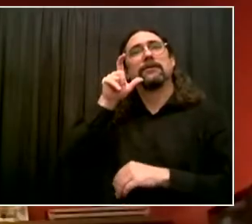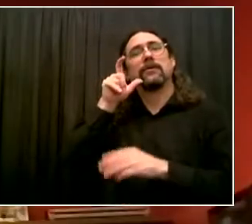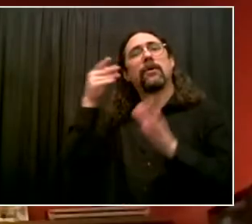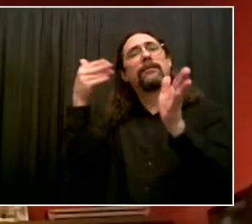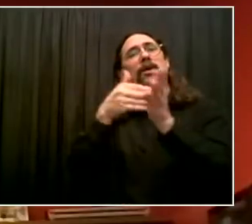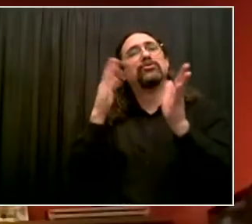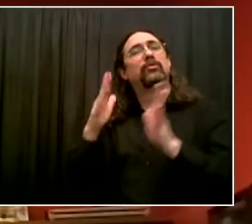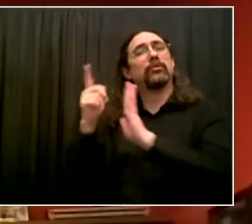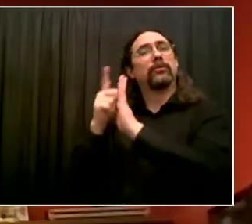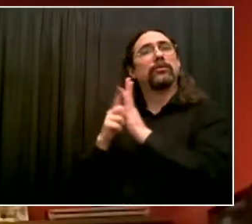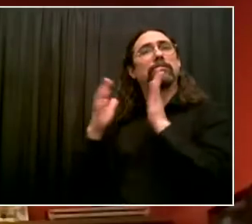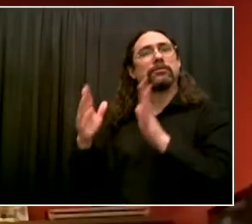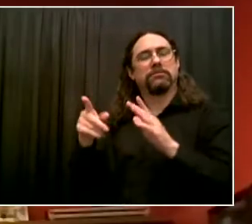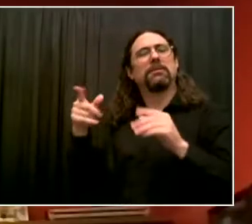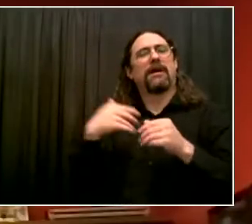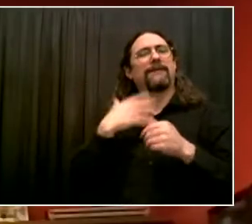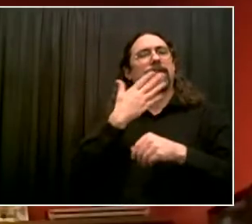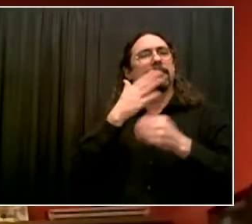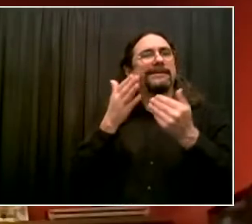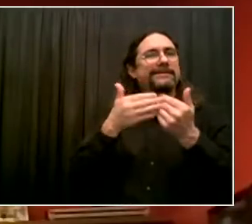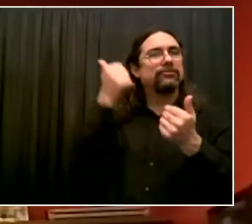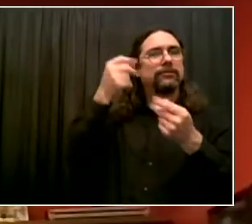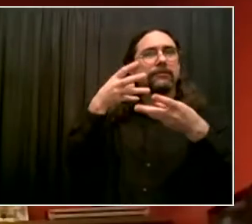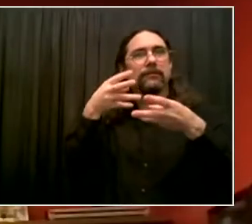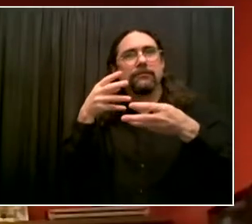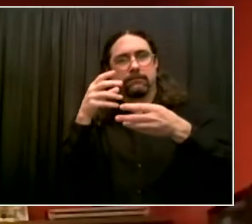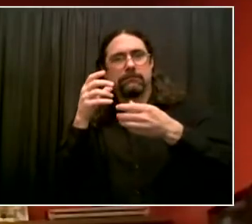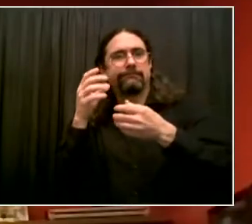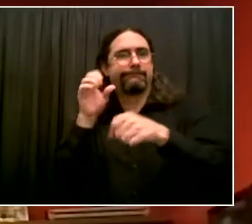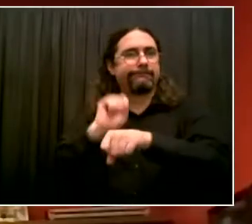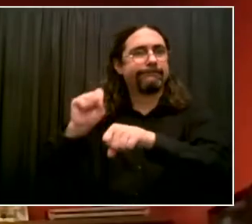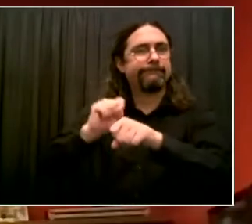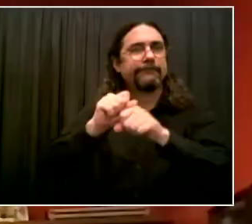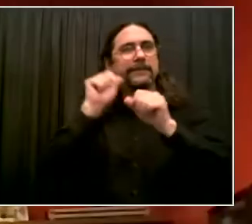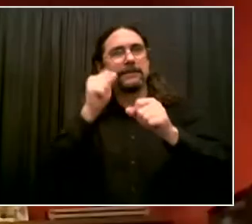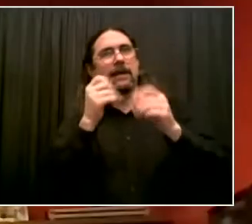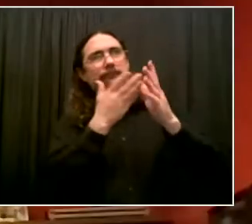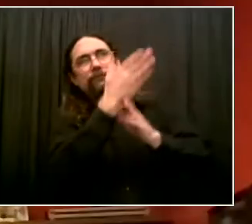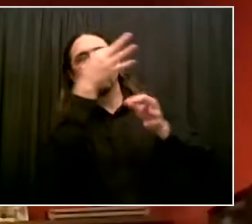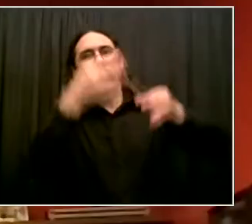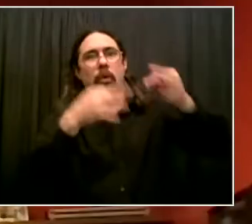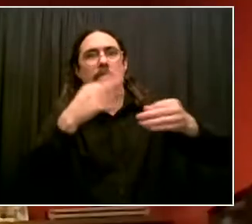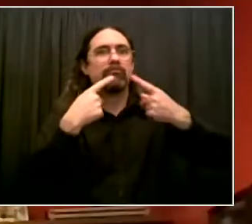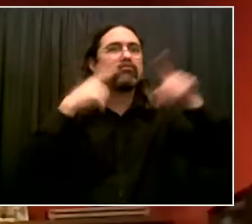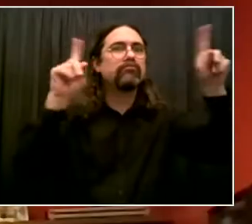JOB EASIER AND WE APPRECIATE HER WORK WHEN SHE WAS THE PRESIDENT